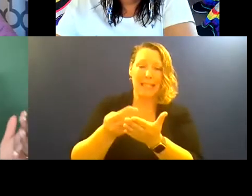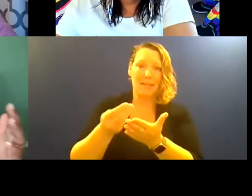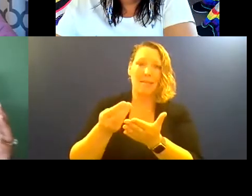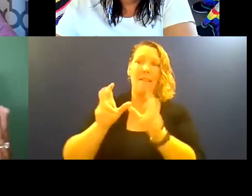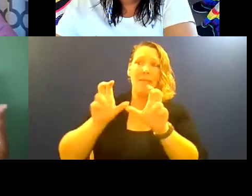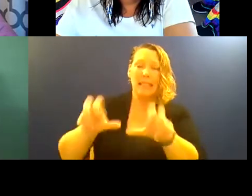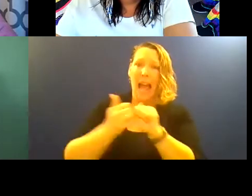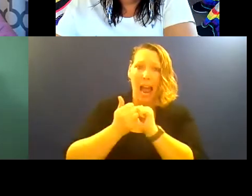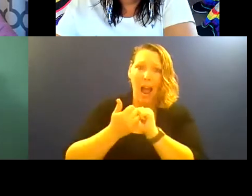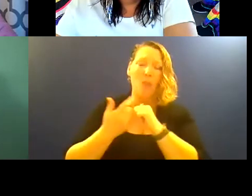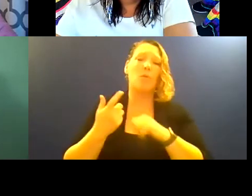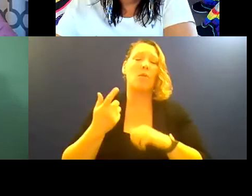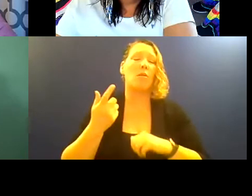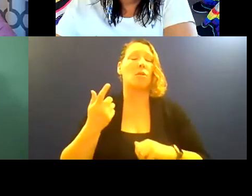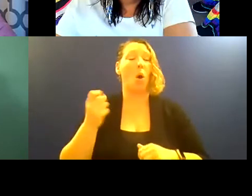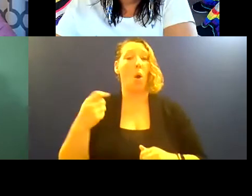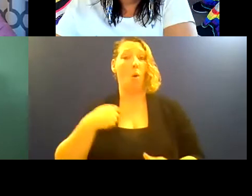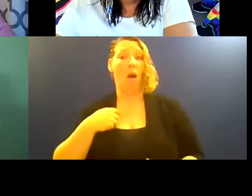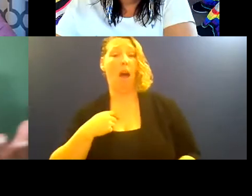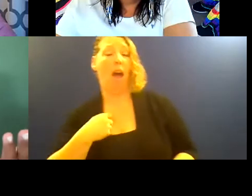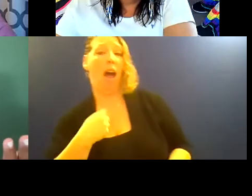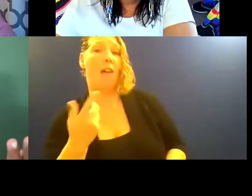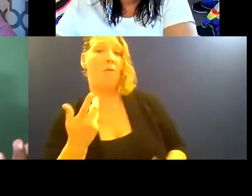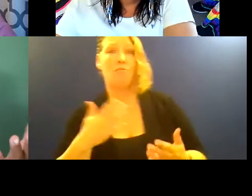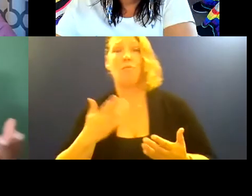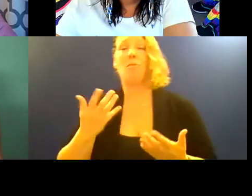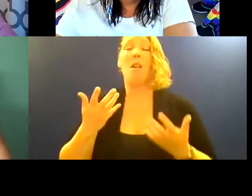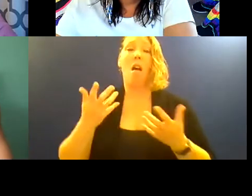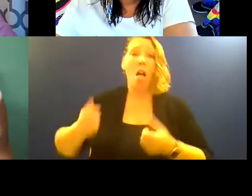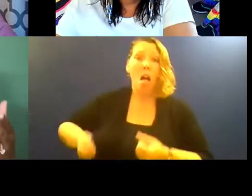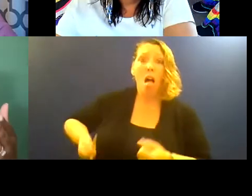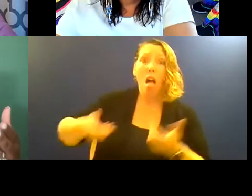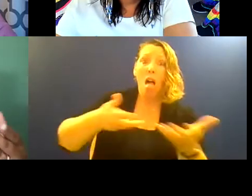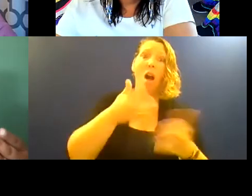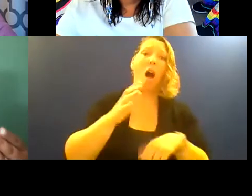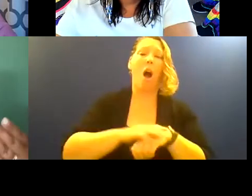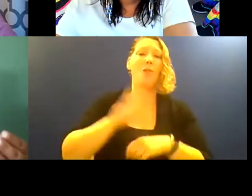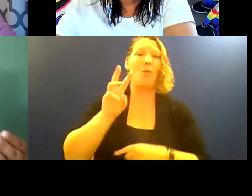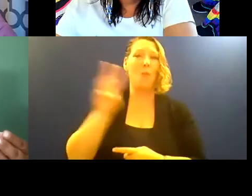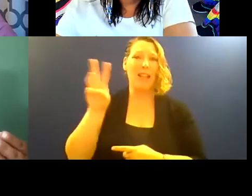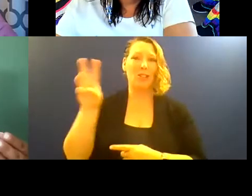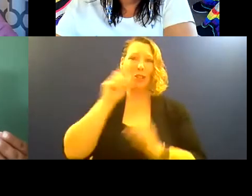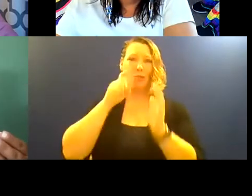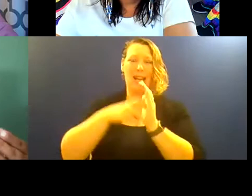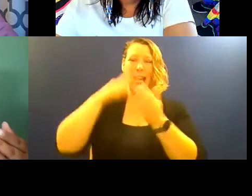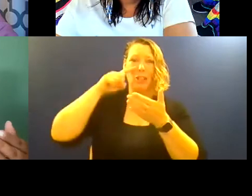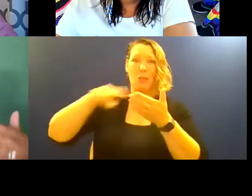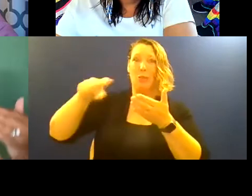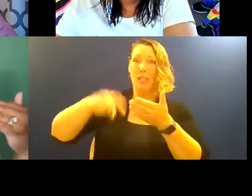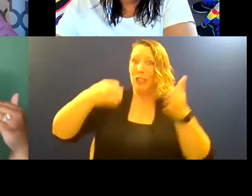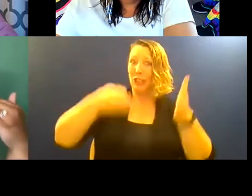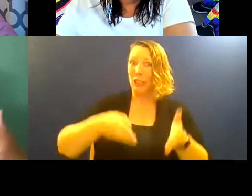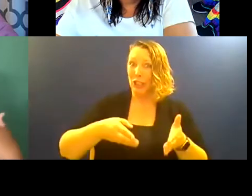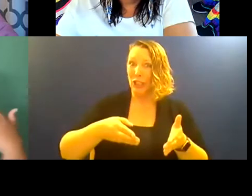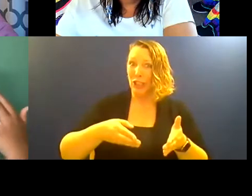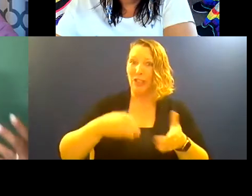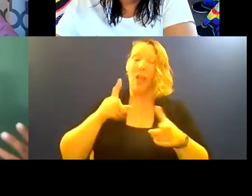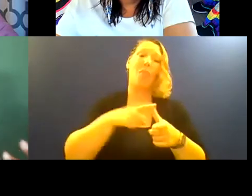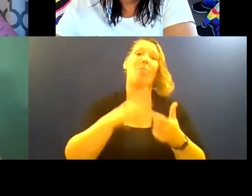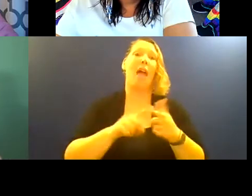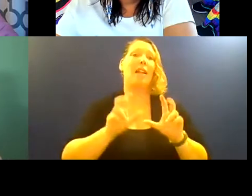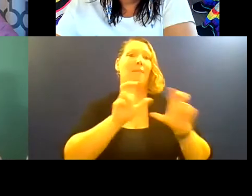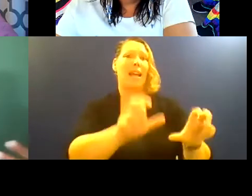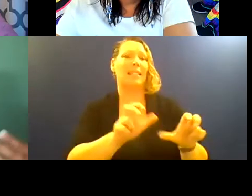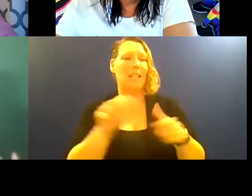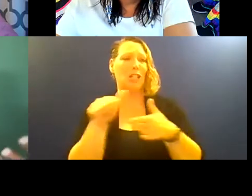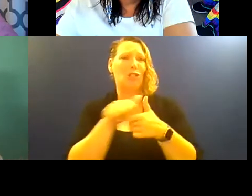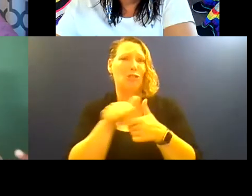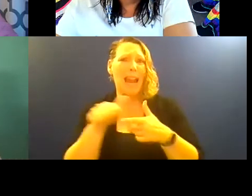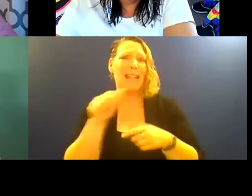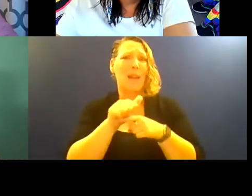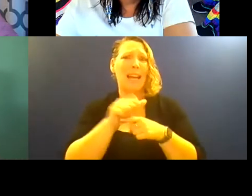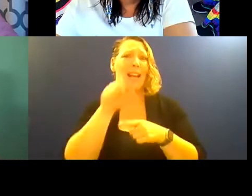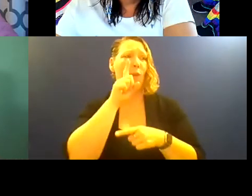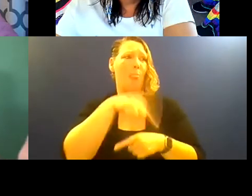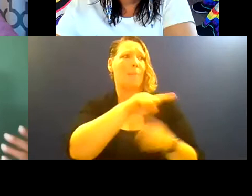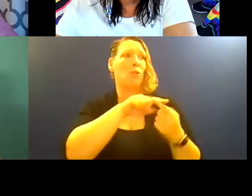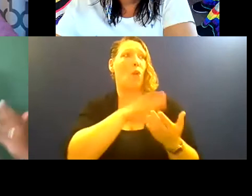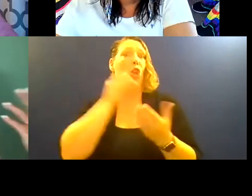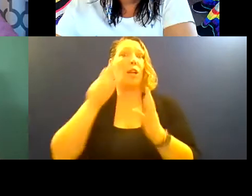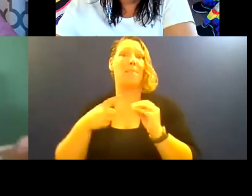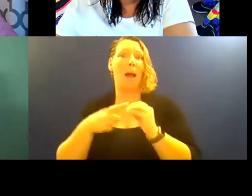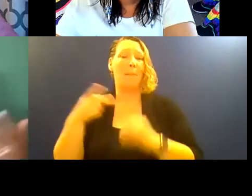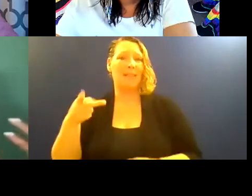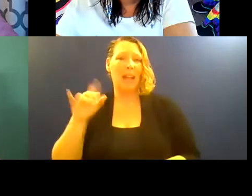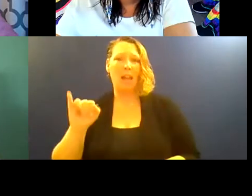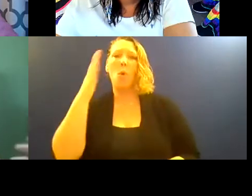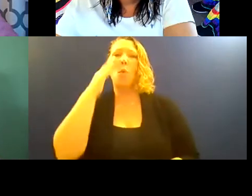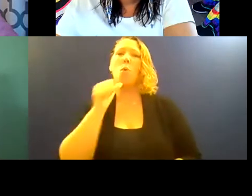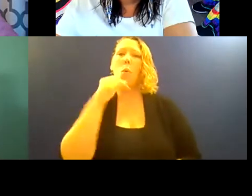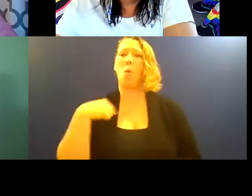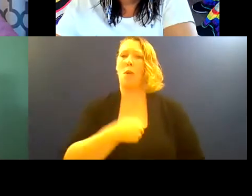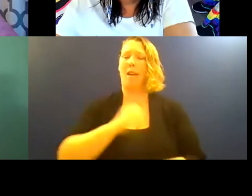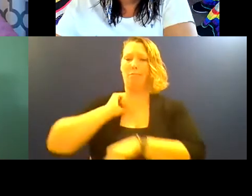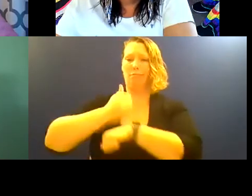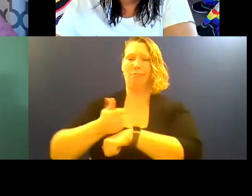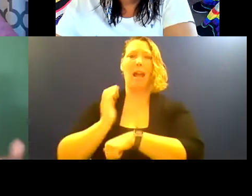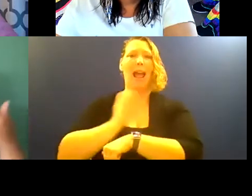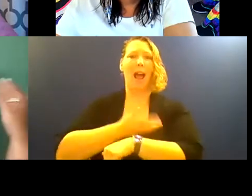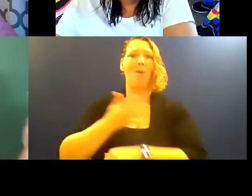So I was like, well, rather than spending all of our funds on like Western recognized researchers, right? And then investing a whole bunch of training in them to learn about Pacific Islanders, we just build the capacity of our own Pacific Islanders.